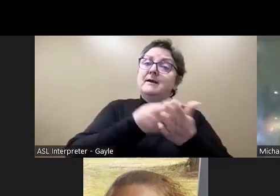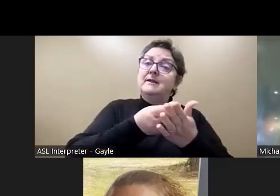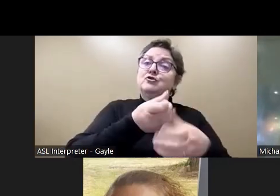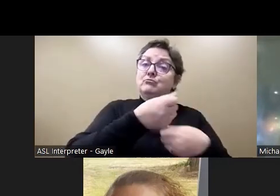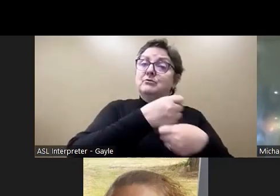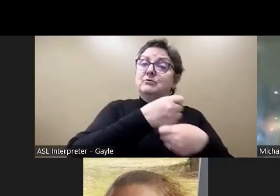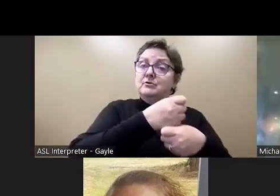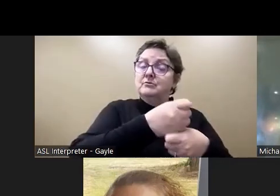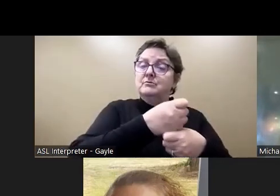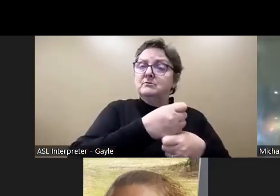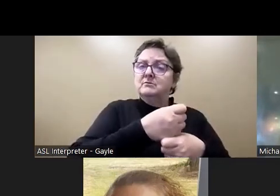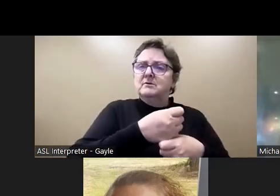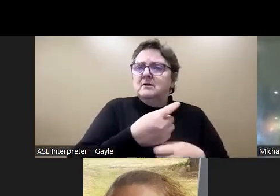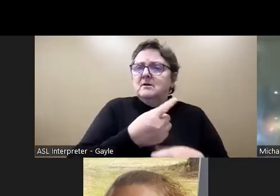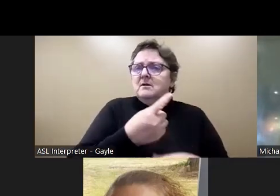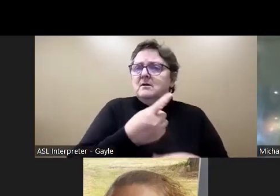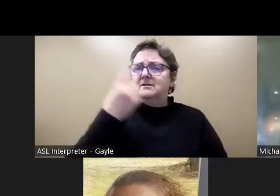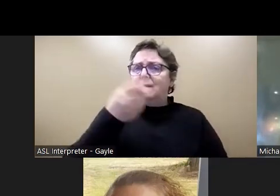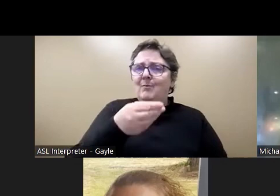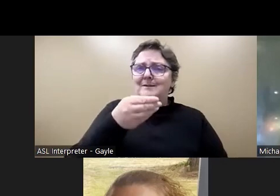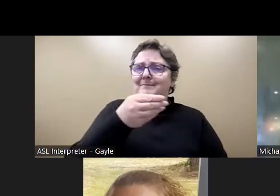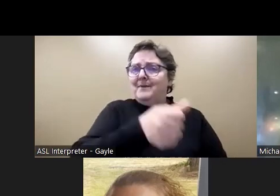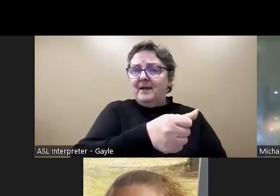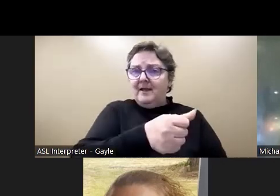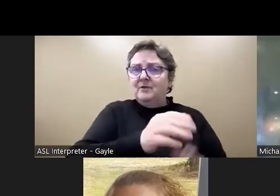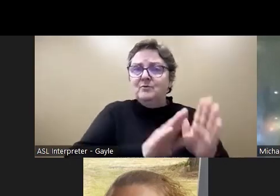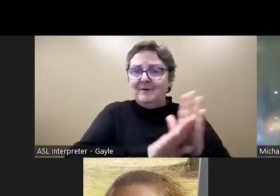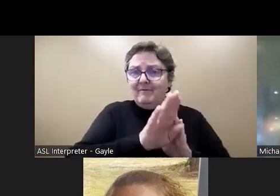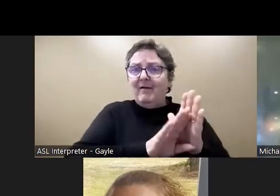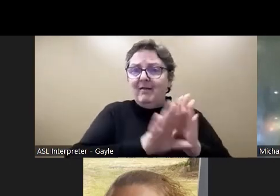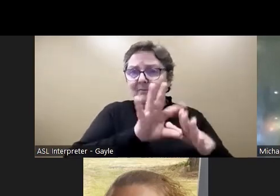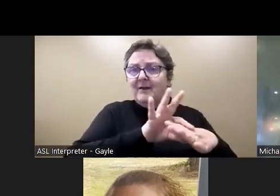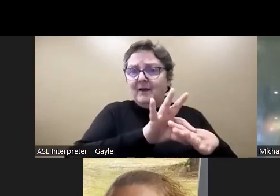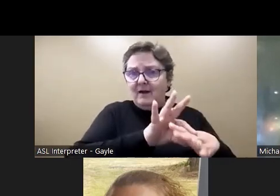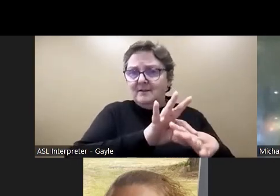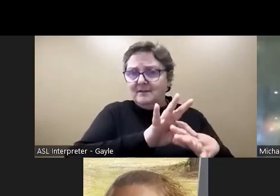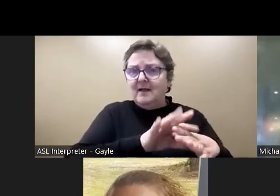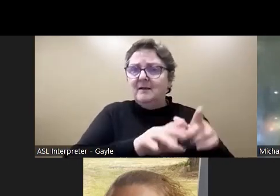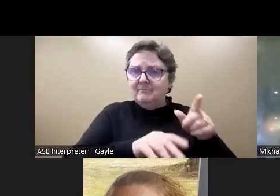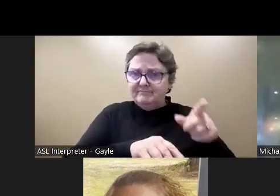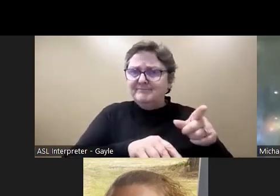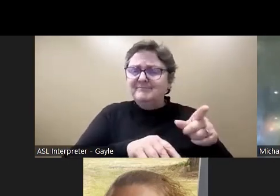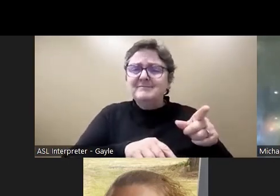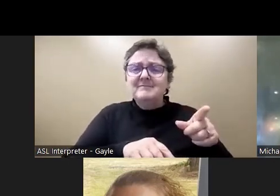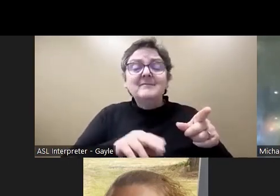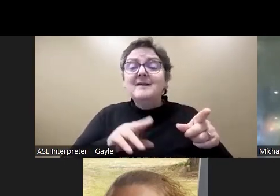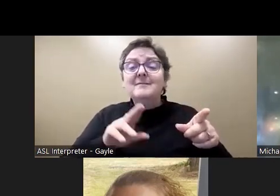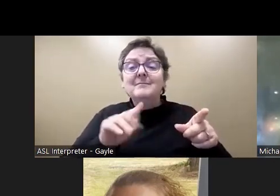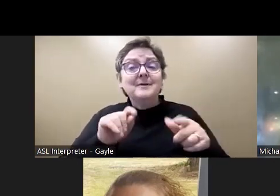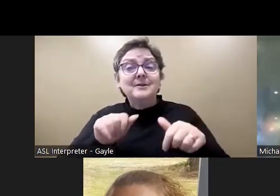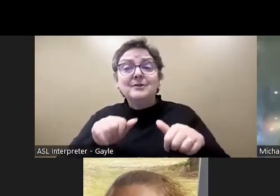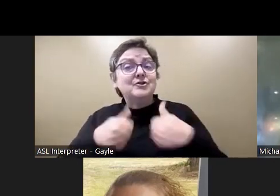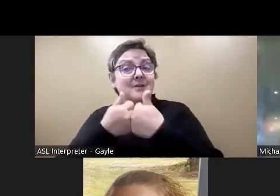someone's paying the salaries of the content developers. And a real challenge that we face eKitabu